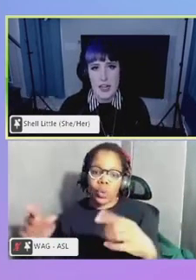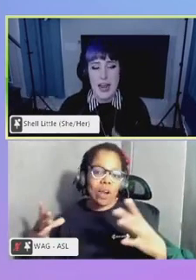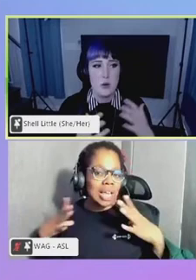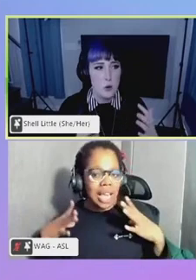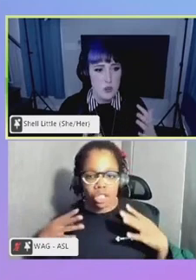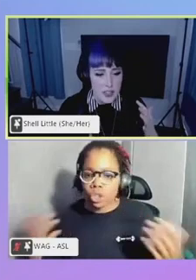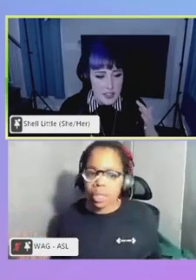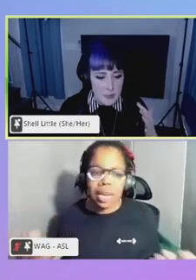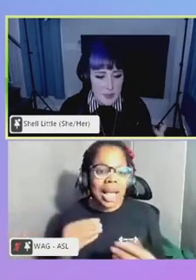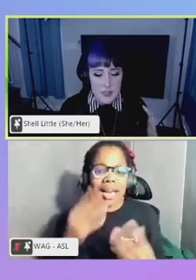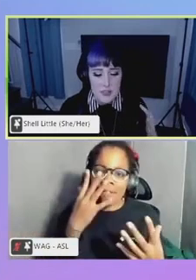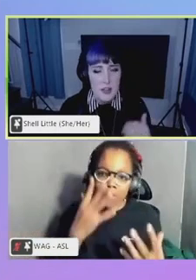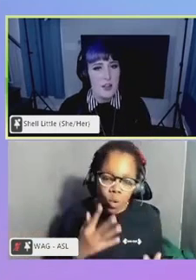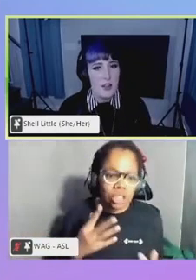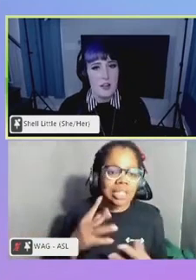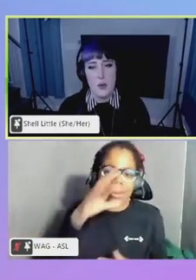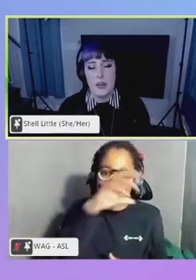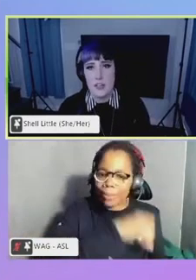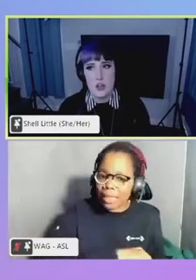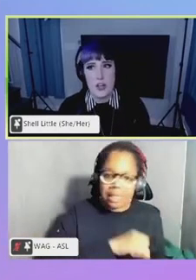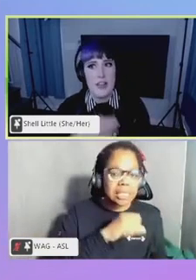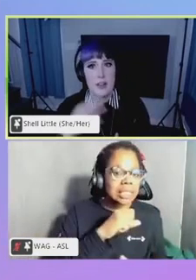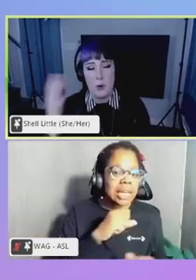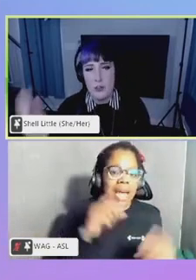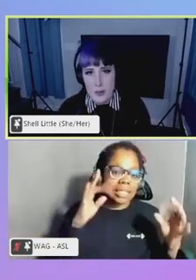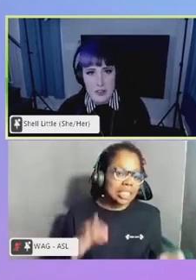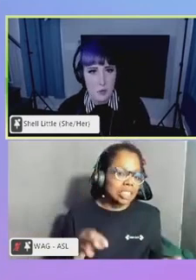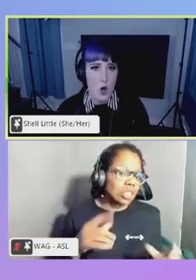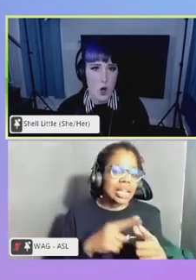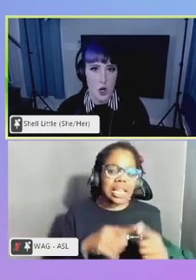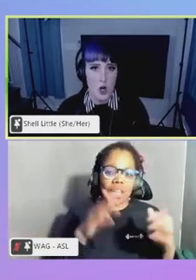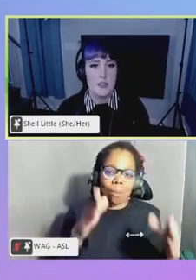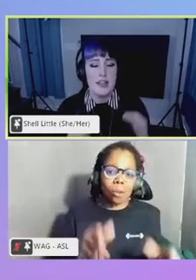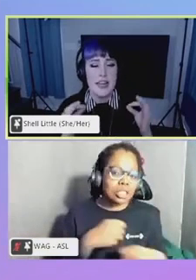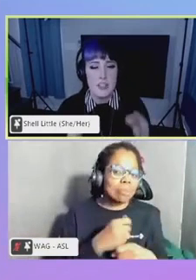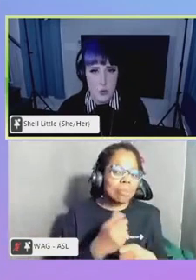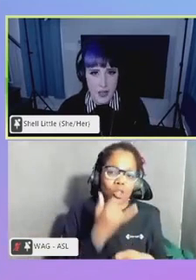out of your control. It is OK that you did not fit that